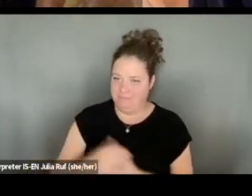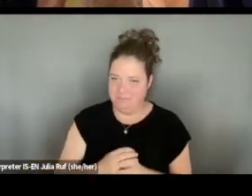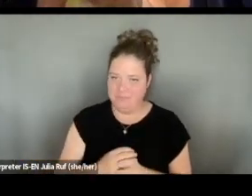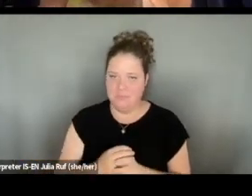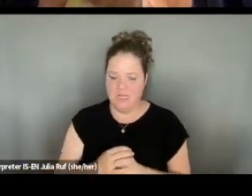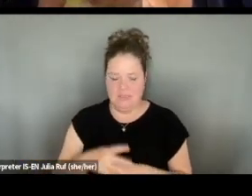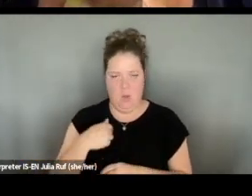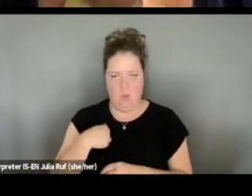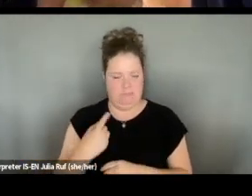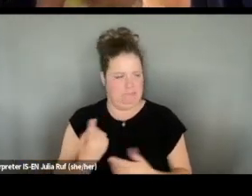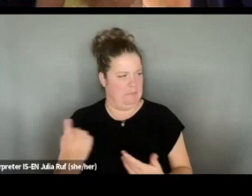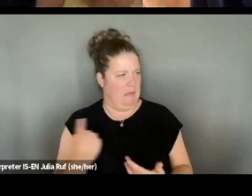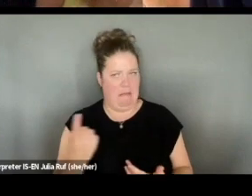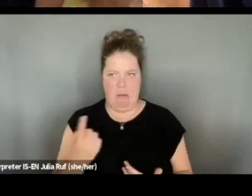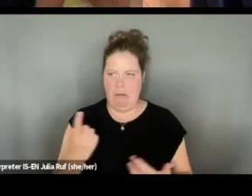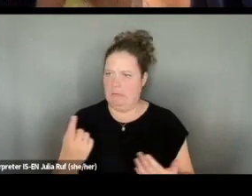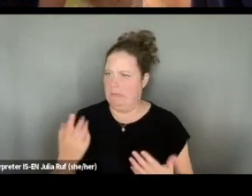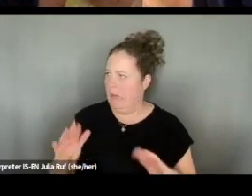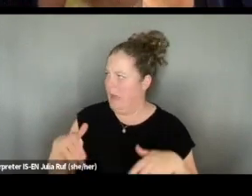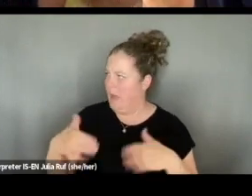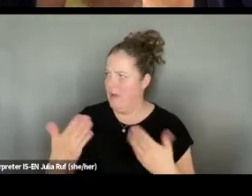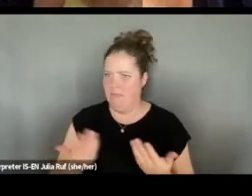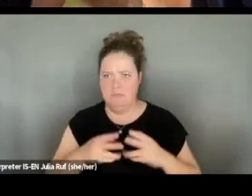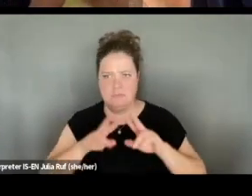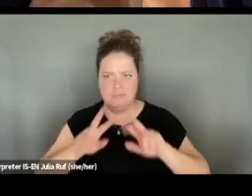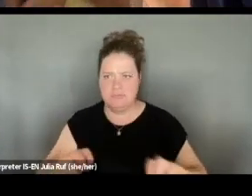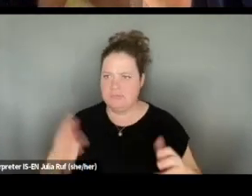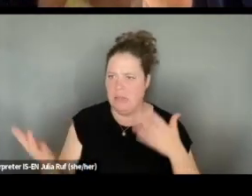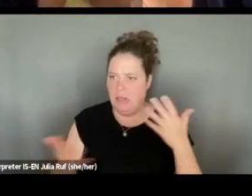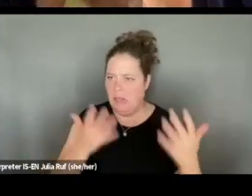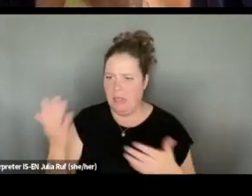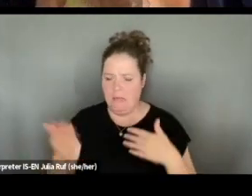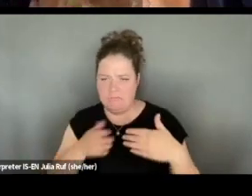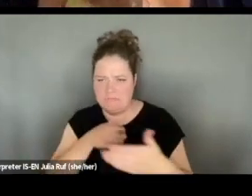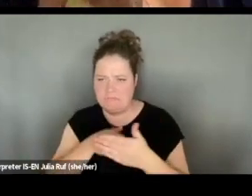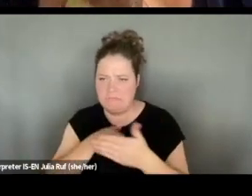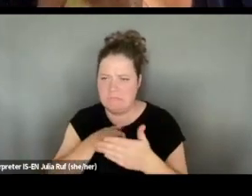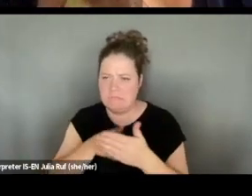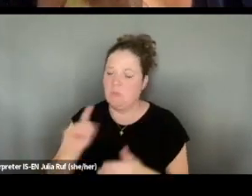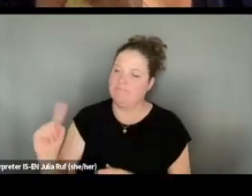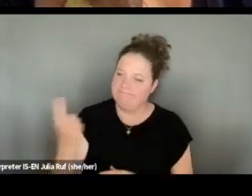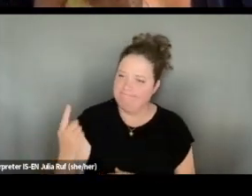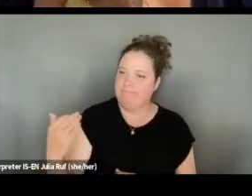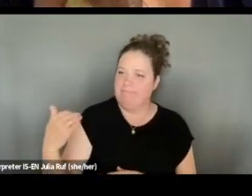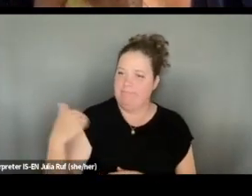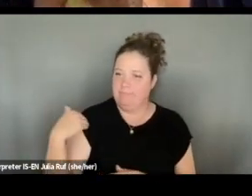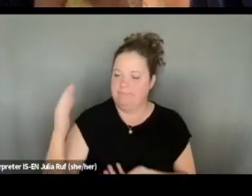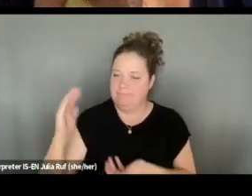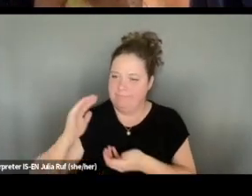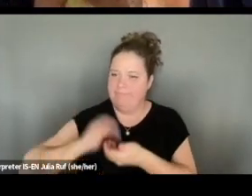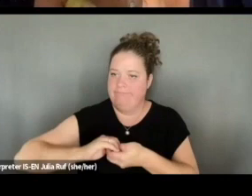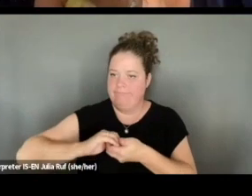"This is not something we can solve on our enand we need to collaborate with somebody and get extra funding to investigate this issue or make sure we